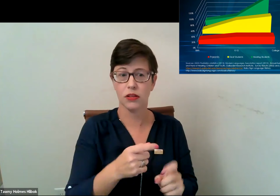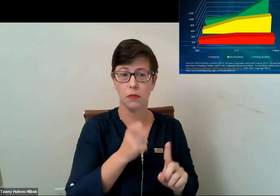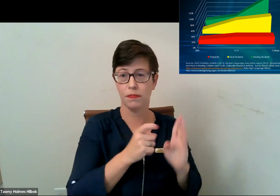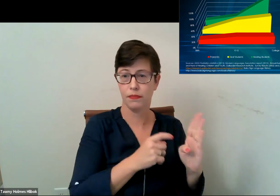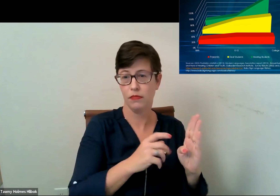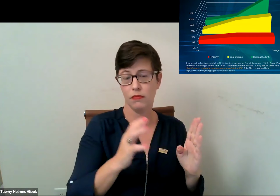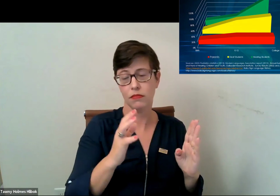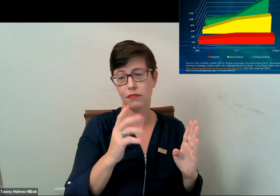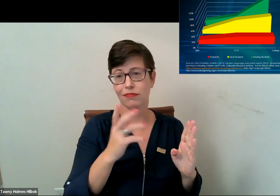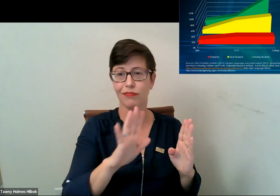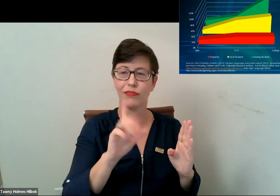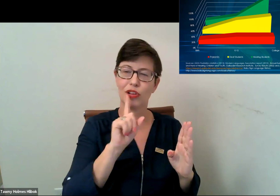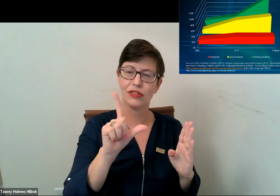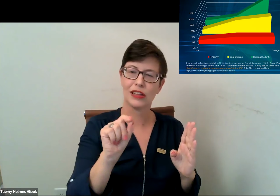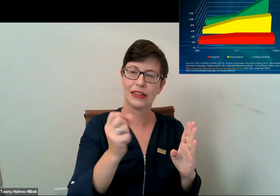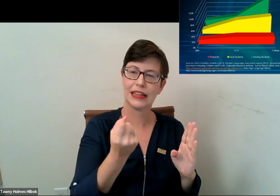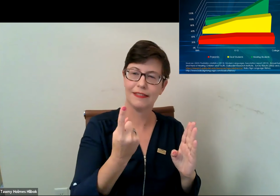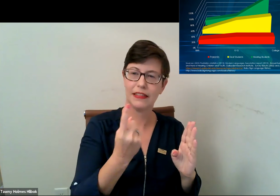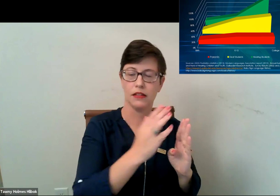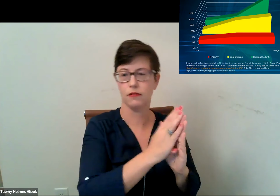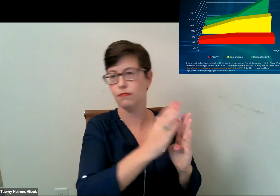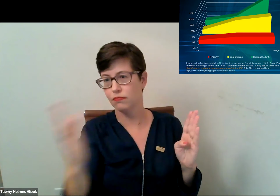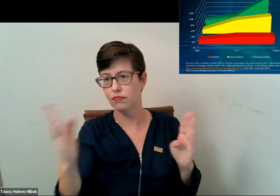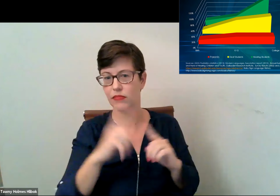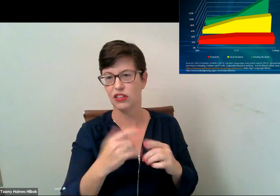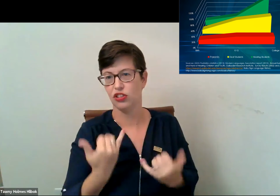So, within the last two years from about 2011.